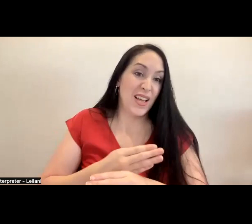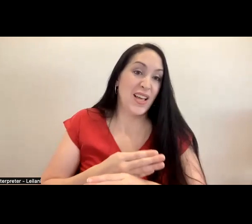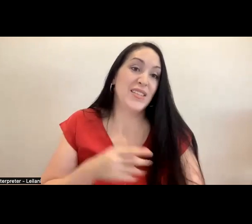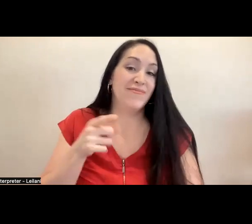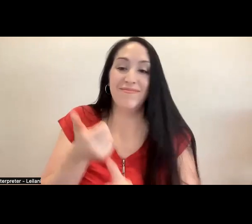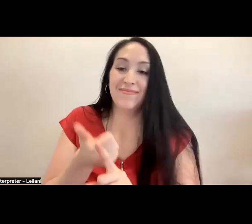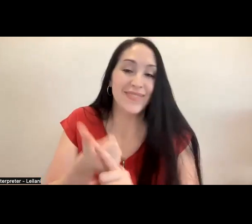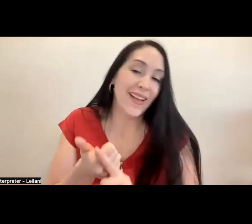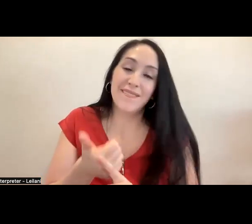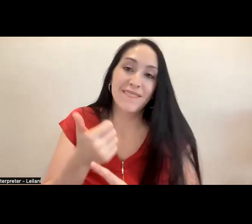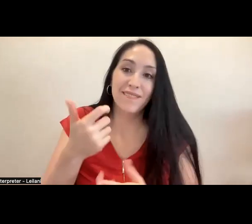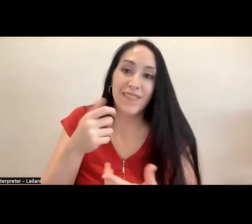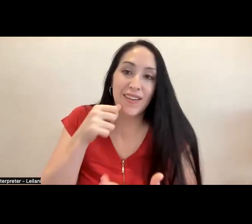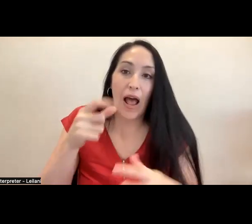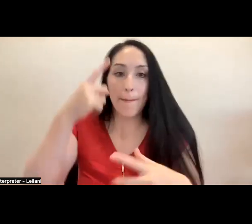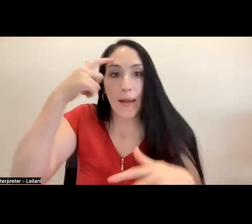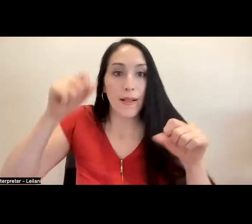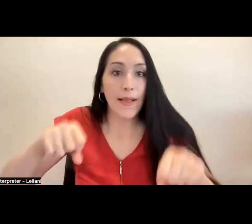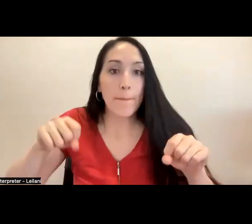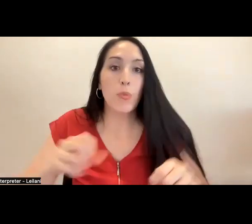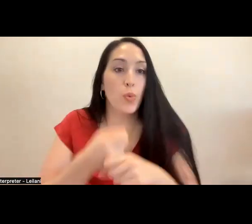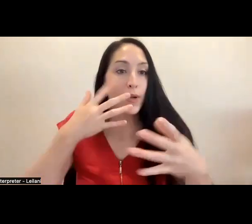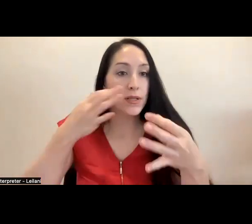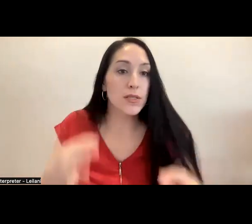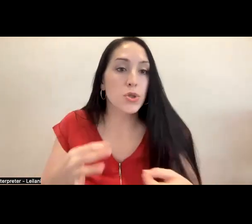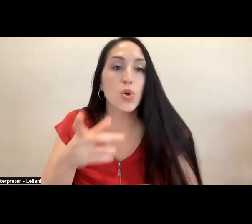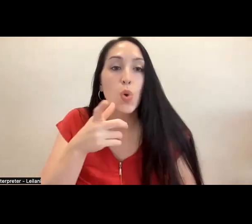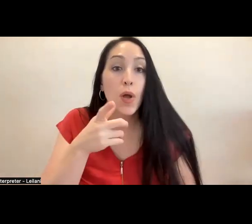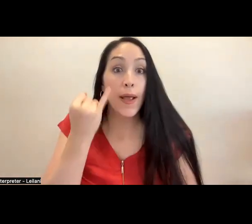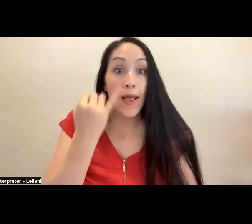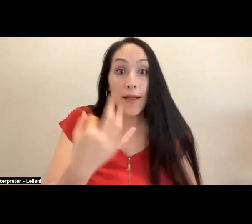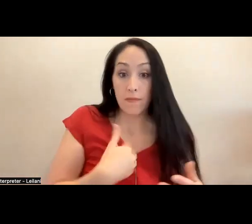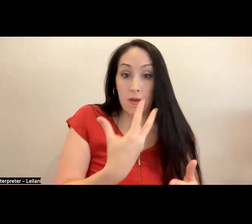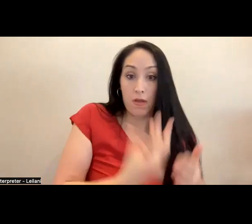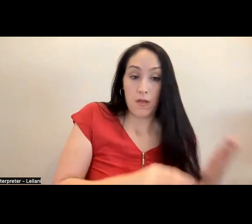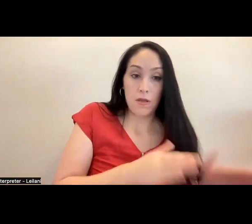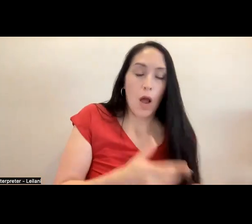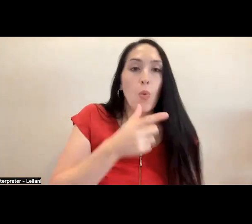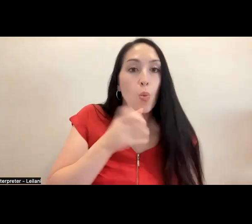to make decisions. Who can handle this account? 12:01:23 If I pass away, and that is a question